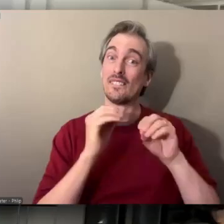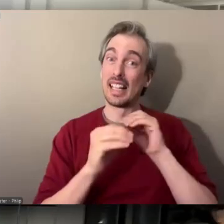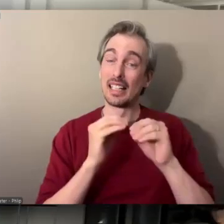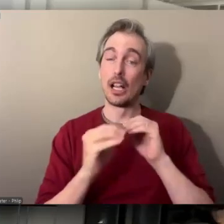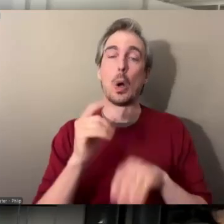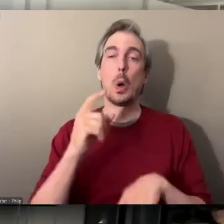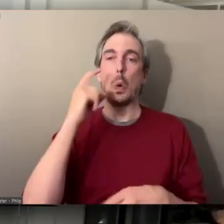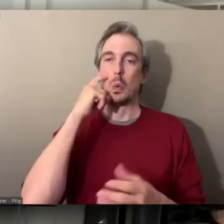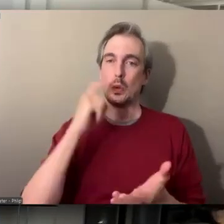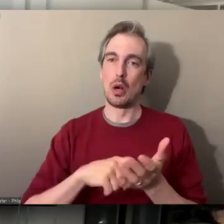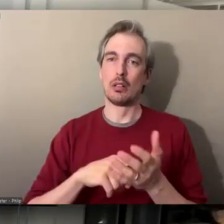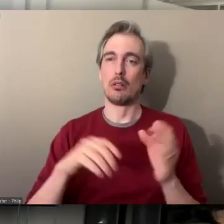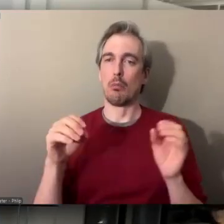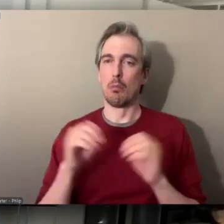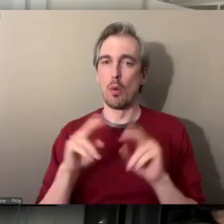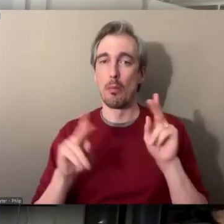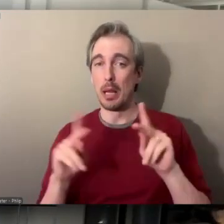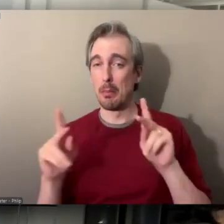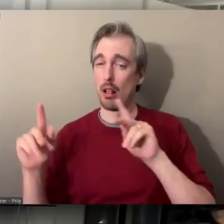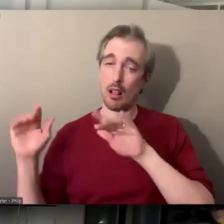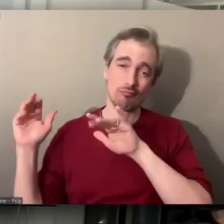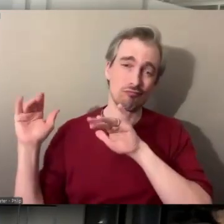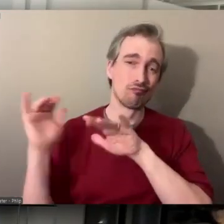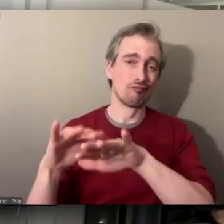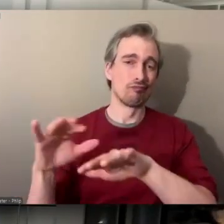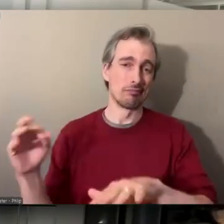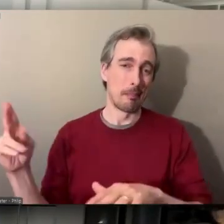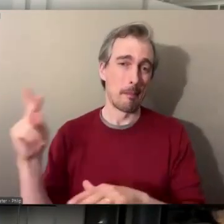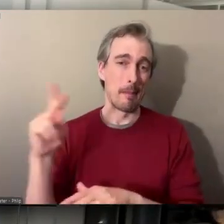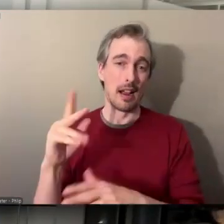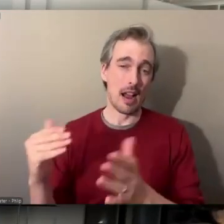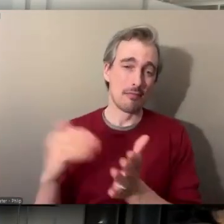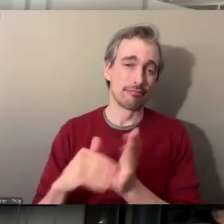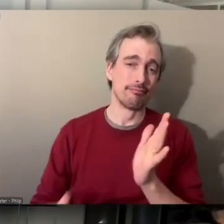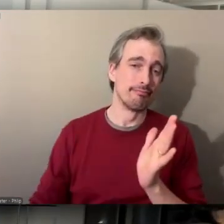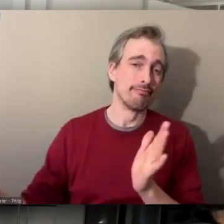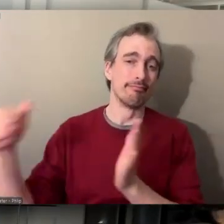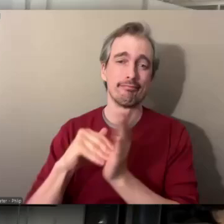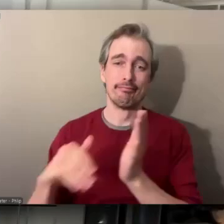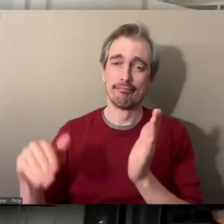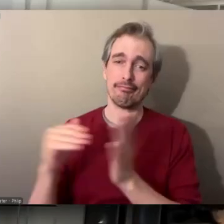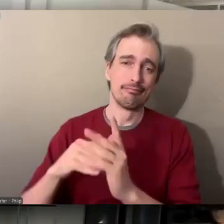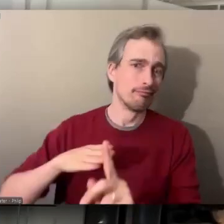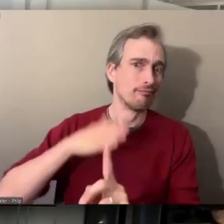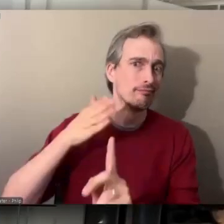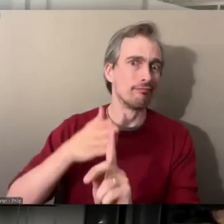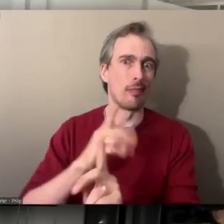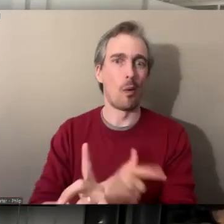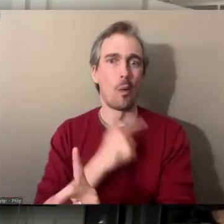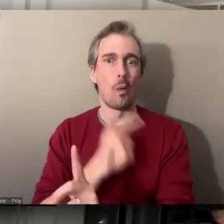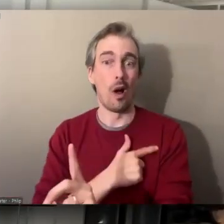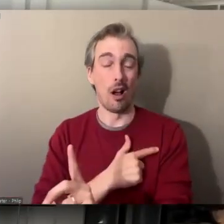that ultimately is all you can do. Right? Give them a good experience. Give them experience